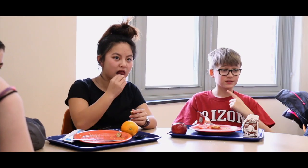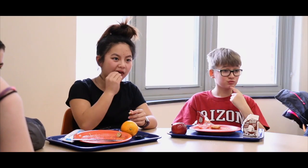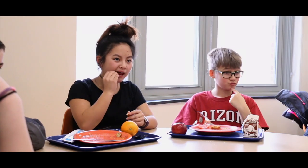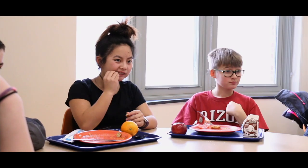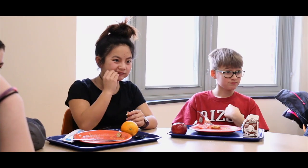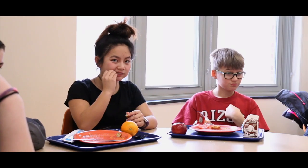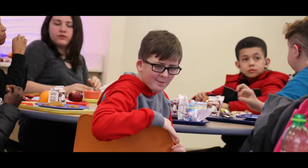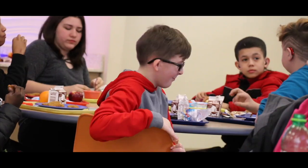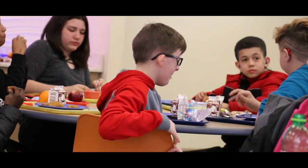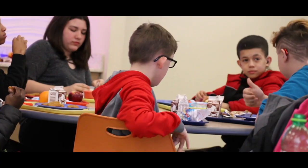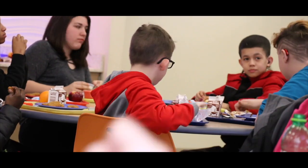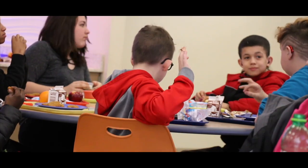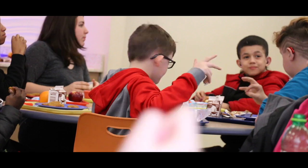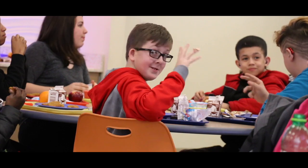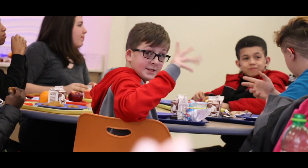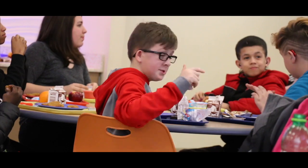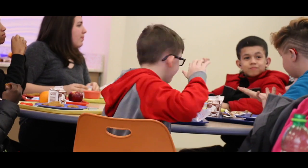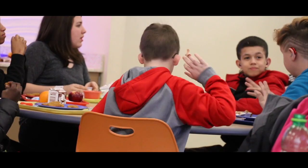I'm serious. You are absurd.